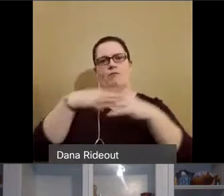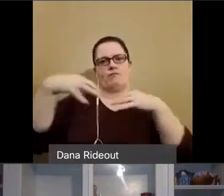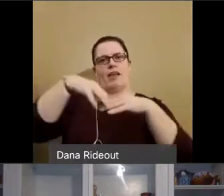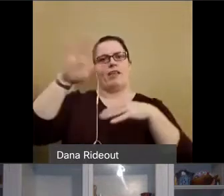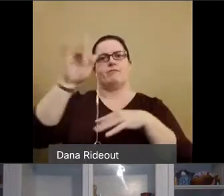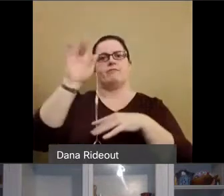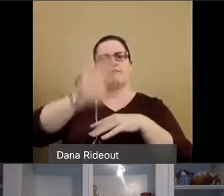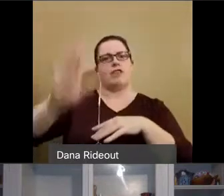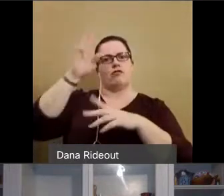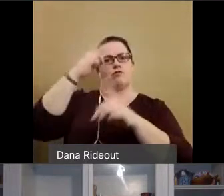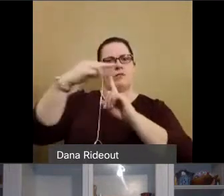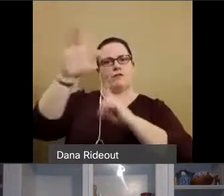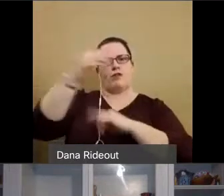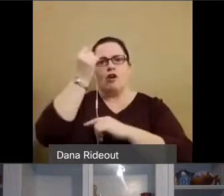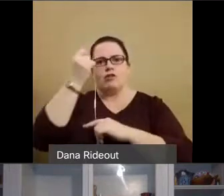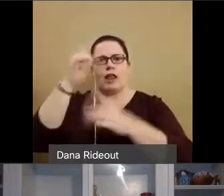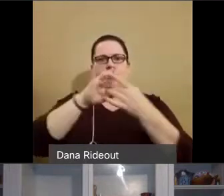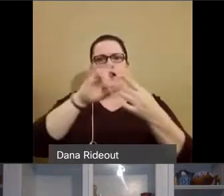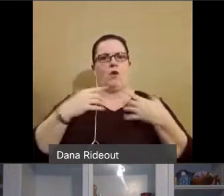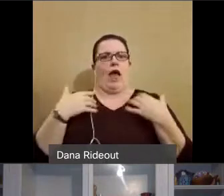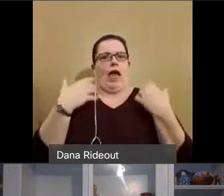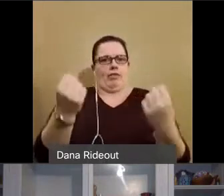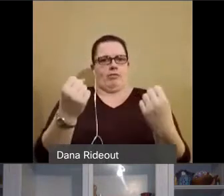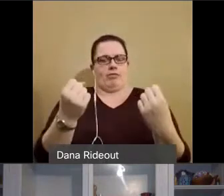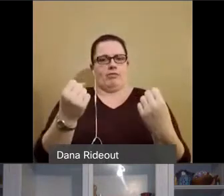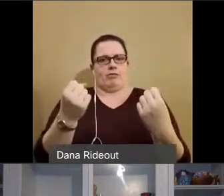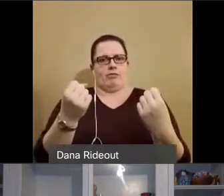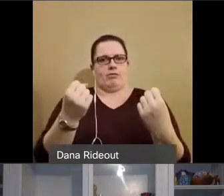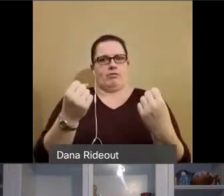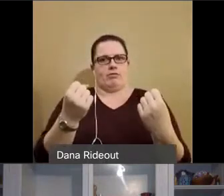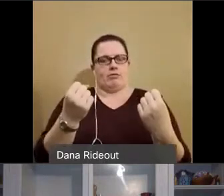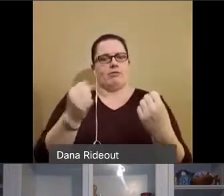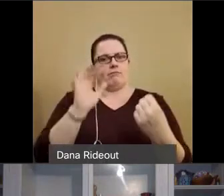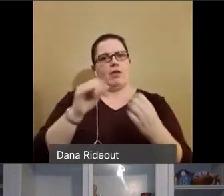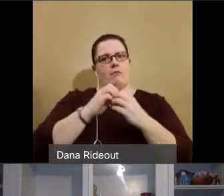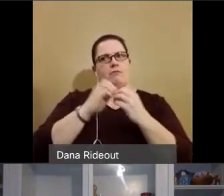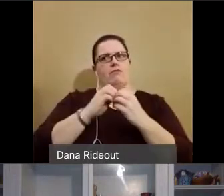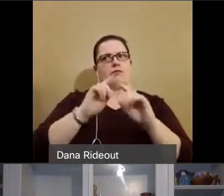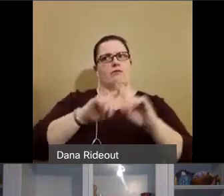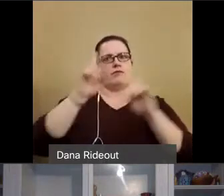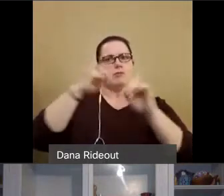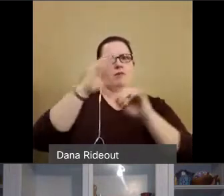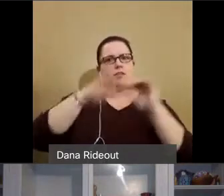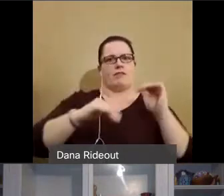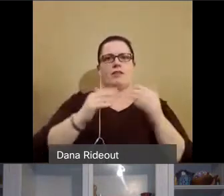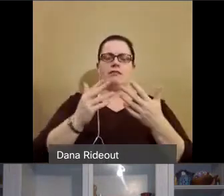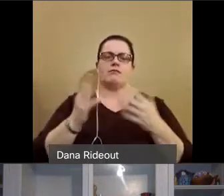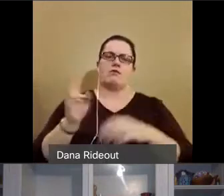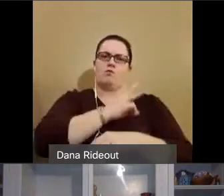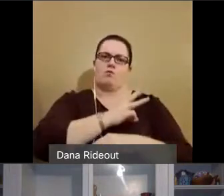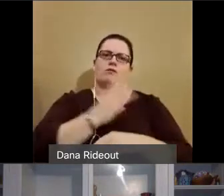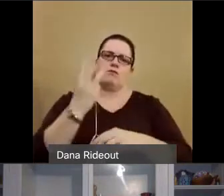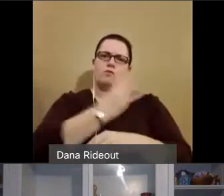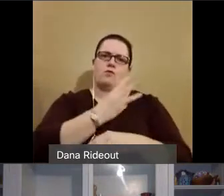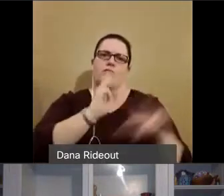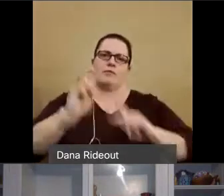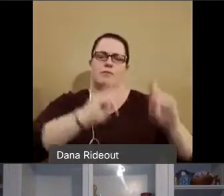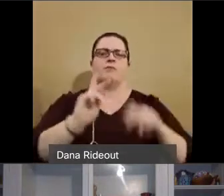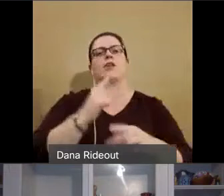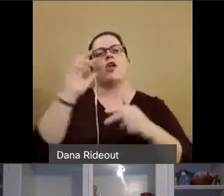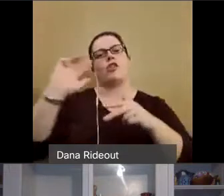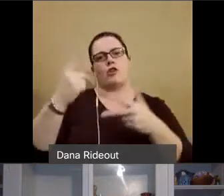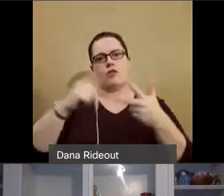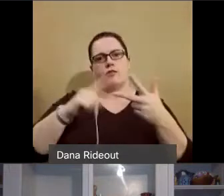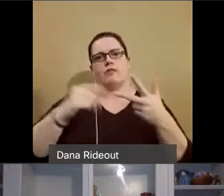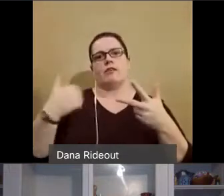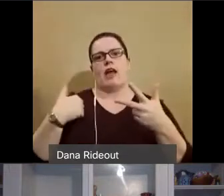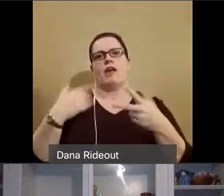Quite differently than Western Western folks and then the 3rd problem I have with resilience. I mean, the 3 that I've identified is how Eva listed is.